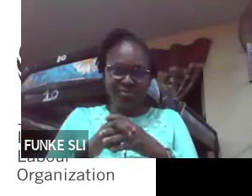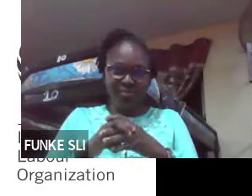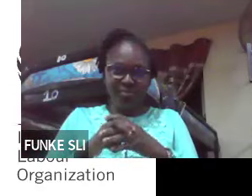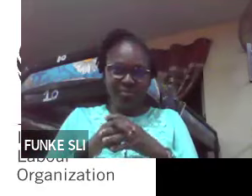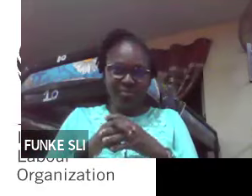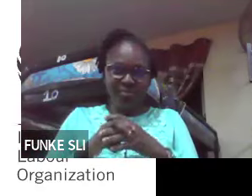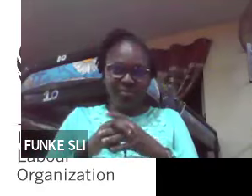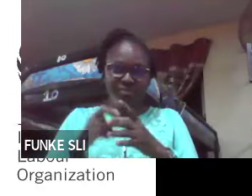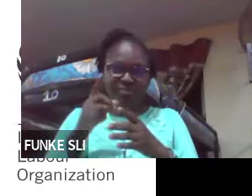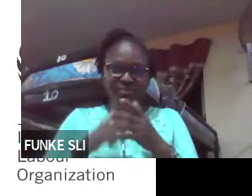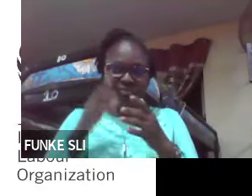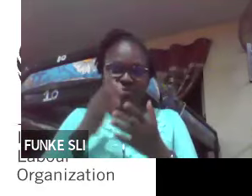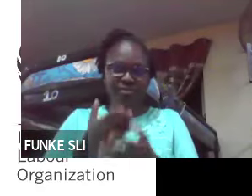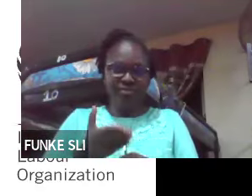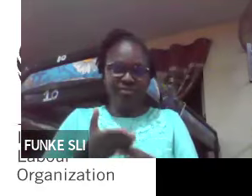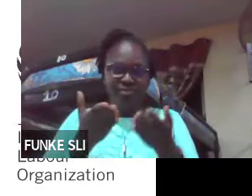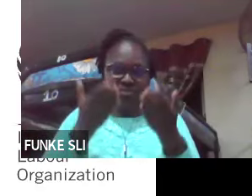sola bakre: What would you suggest? We should do, Rahama?